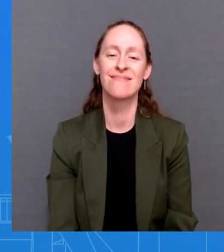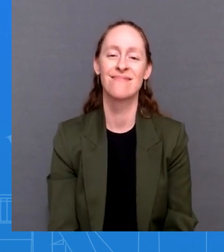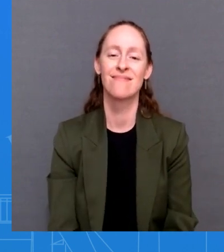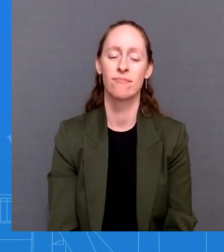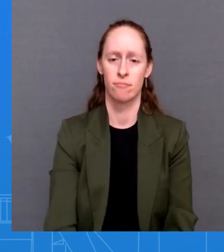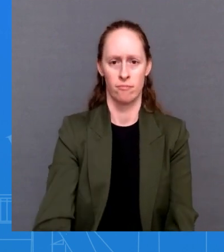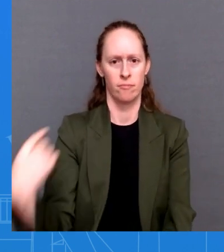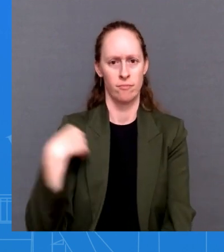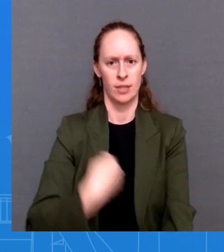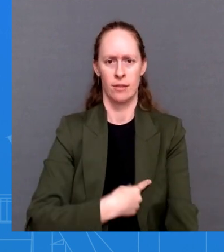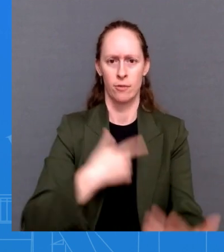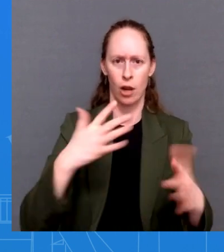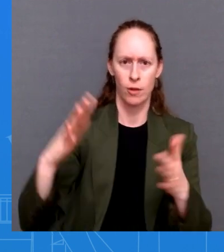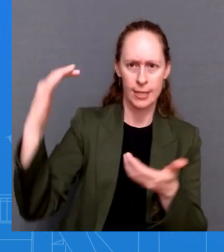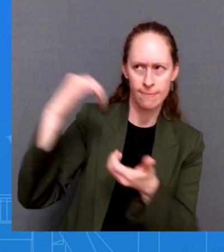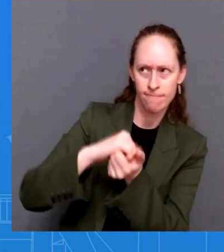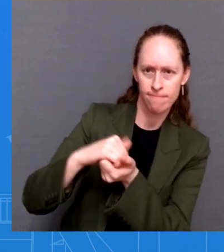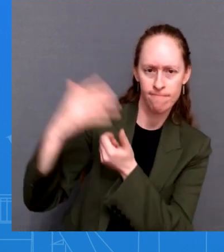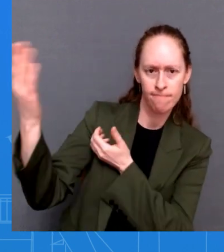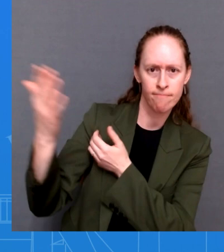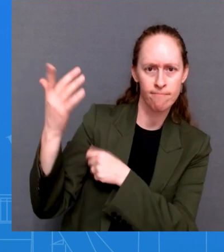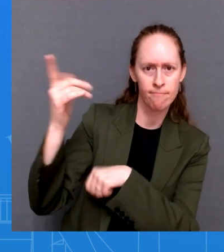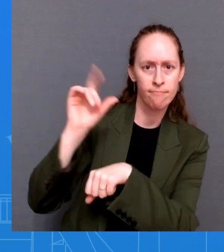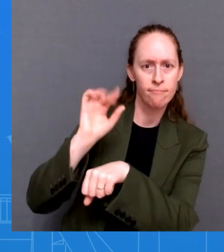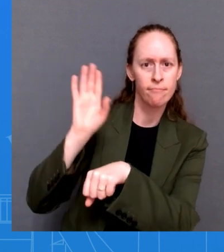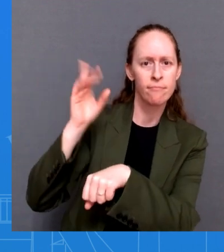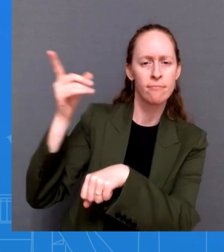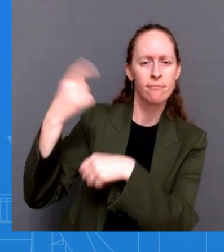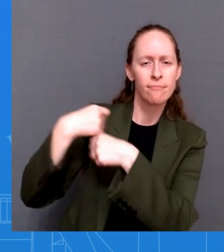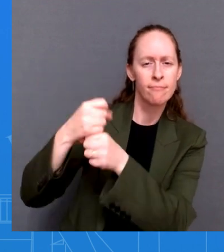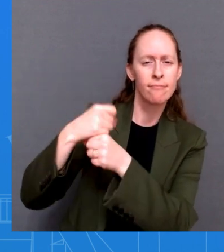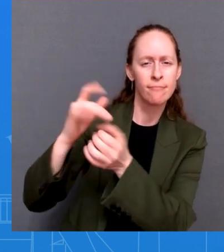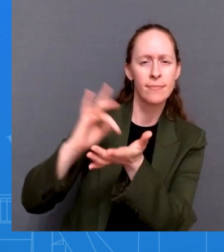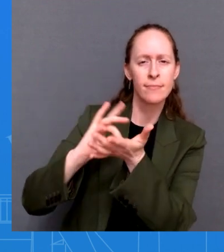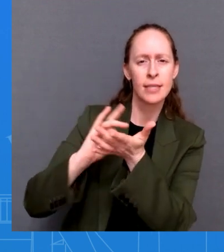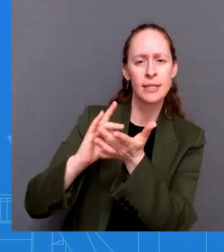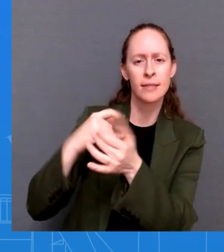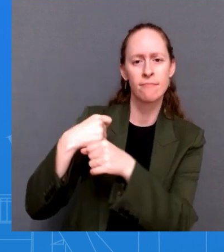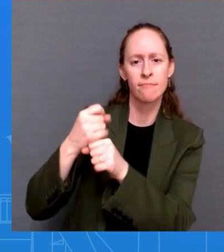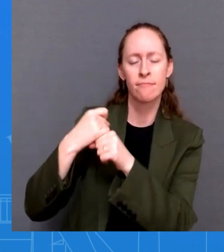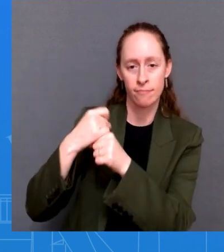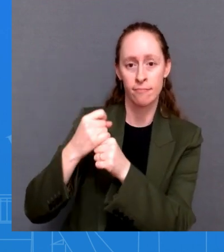and finish for Jennie-O in Grand Rapids, Michigan. Once up and running, this facility will fill